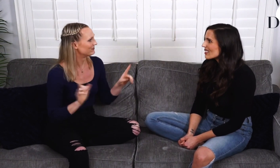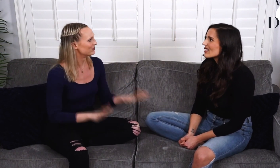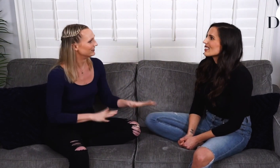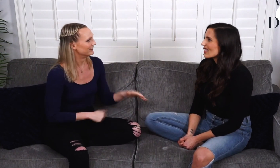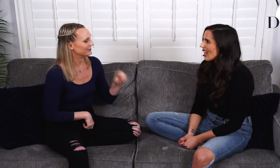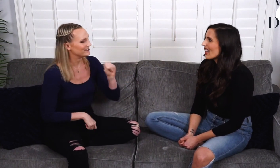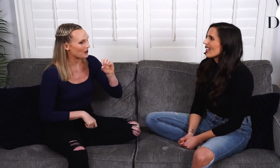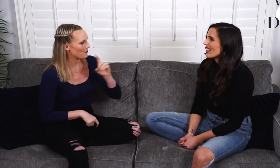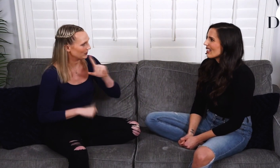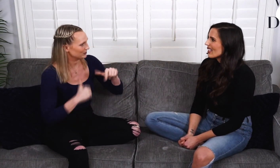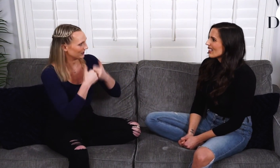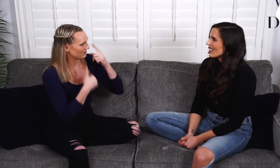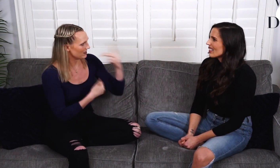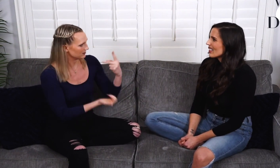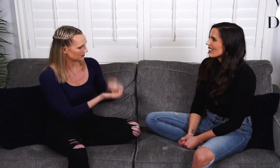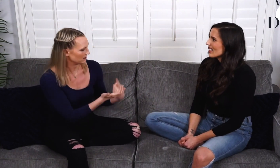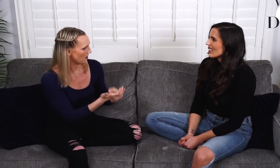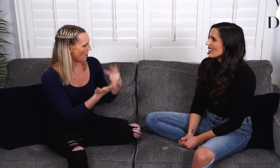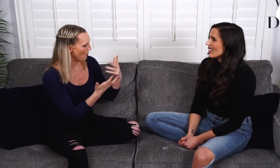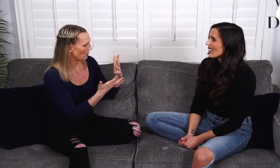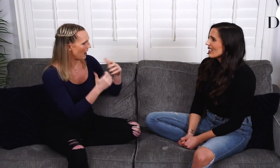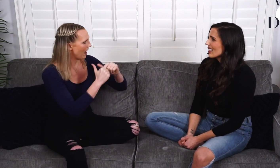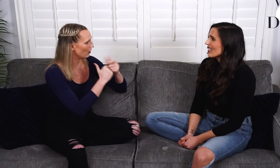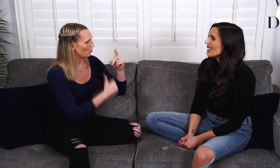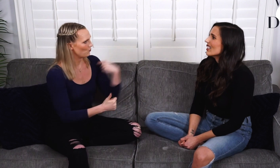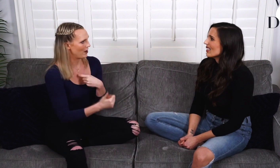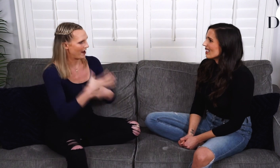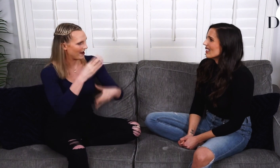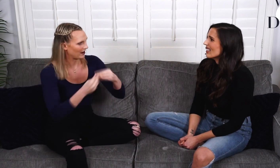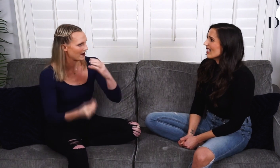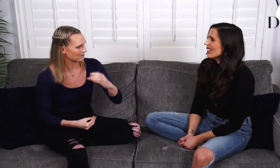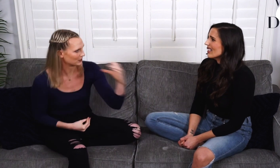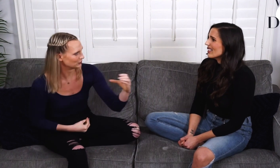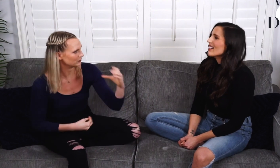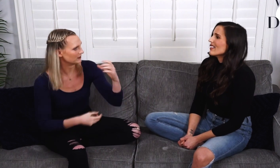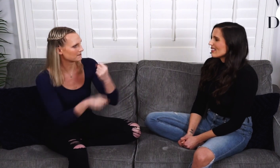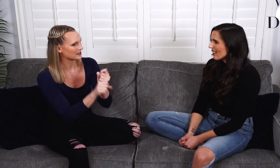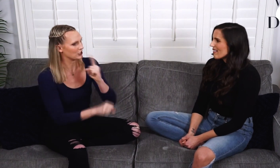is totally different and so it was a challenge for us. We had to discuss how we wanted to add the captioning